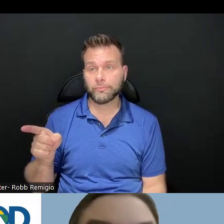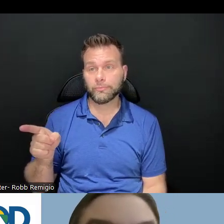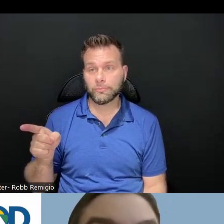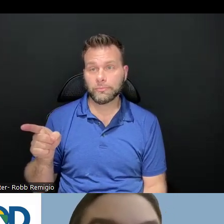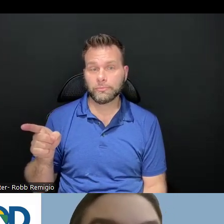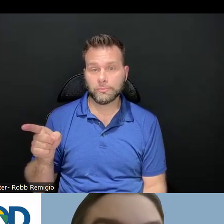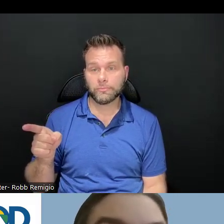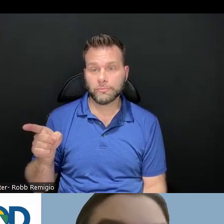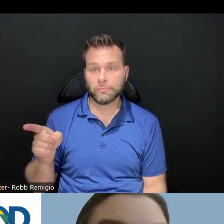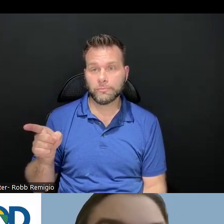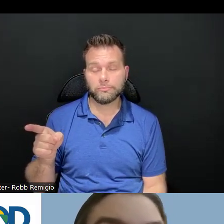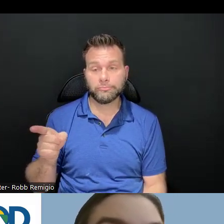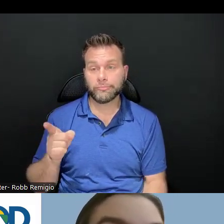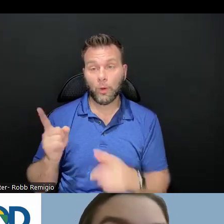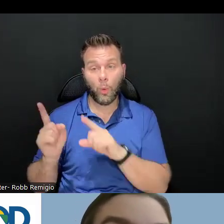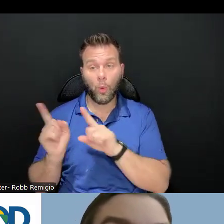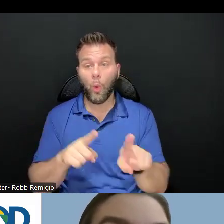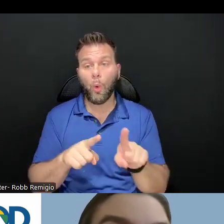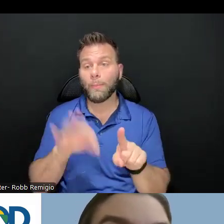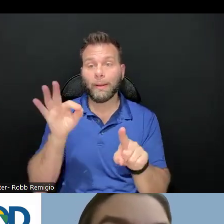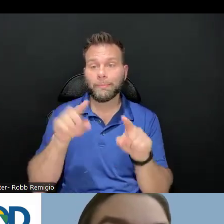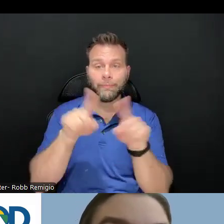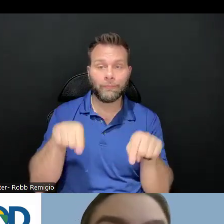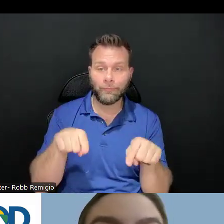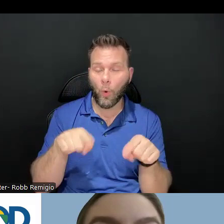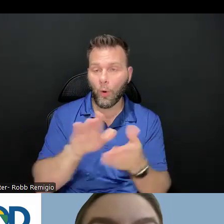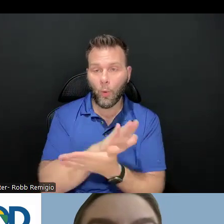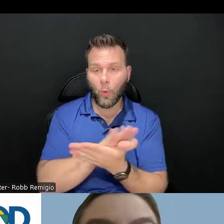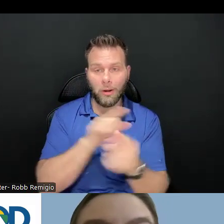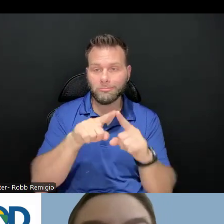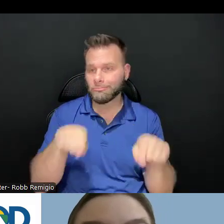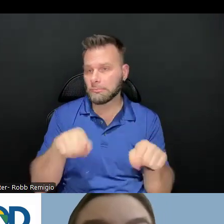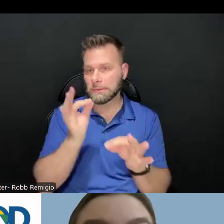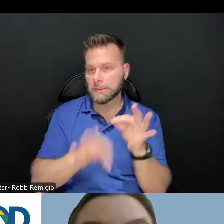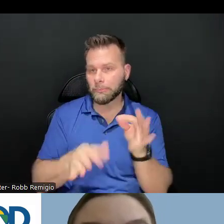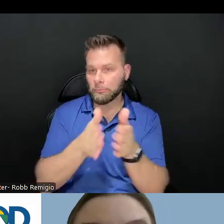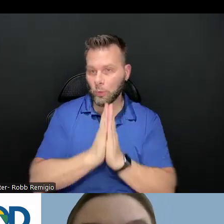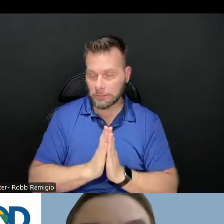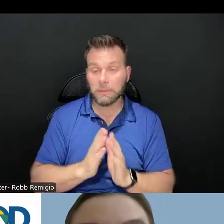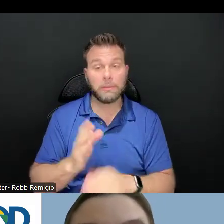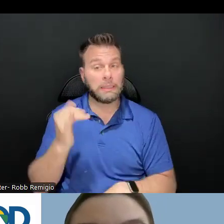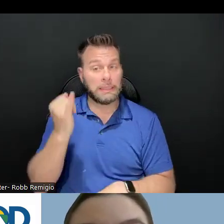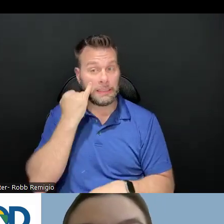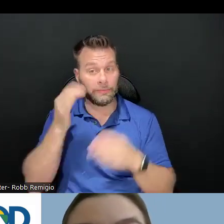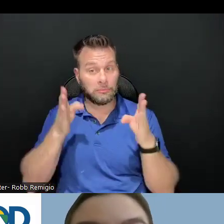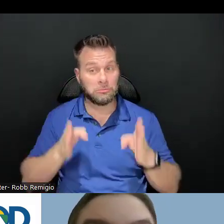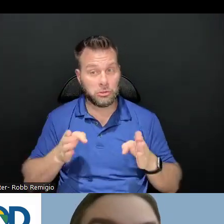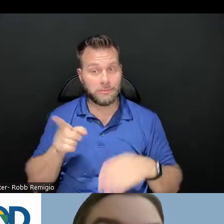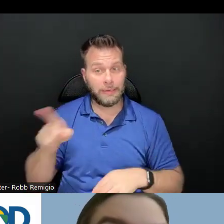is going to, like, pick up a form at an office, that's a pretty simple request. Whereas, if somebody needs to,